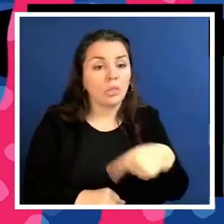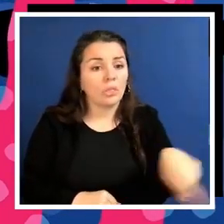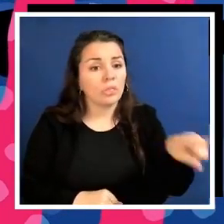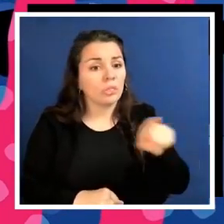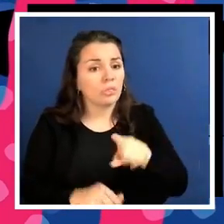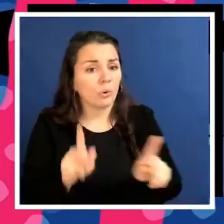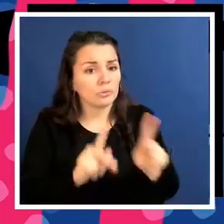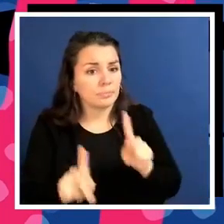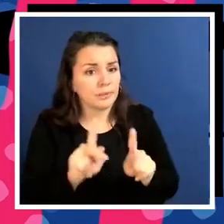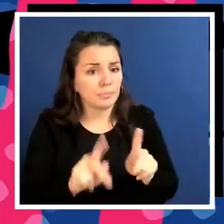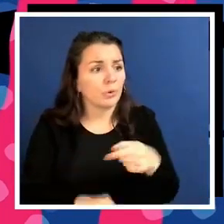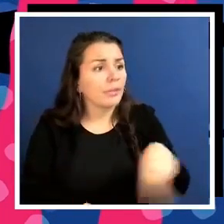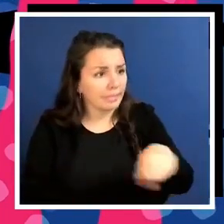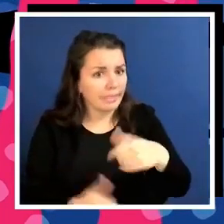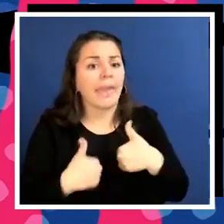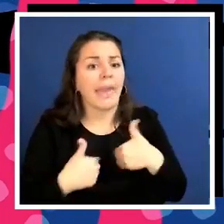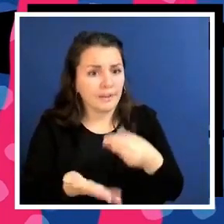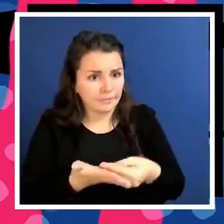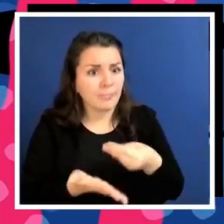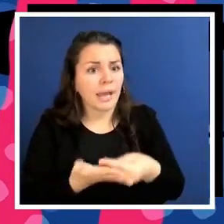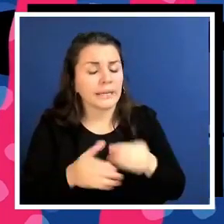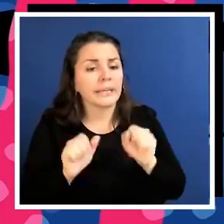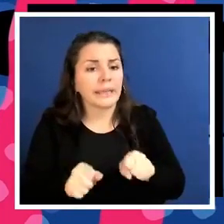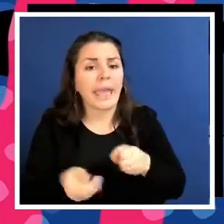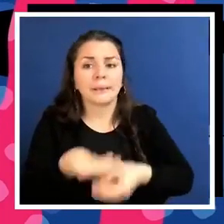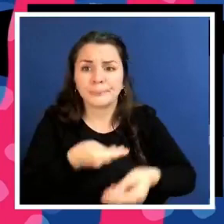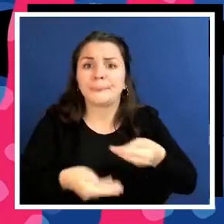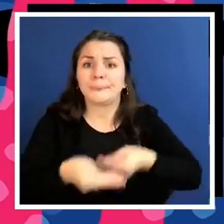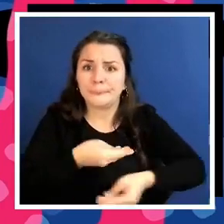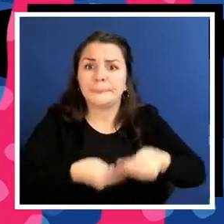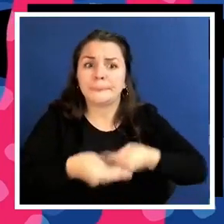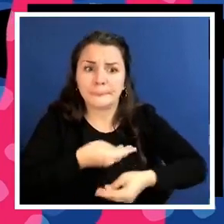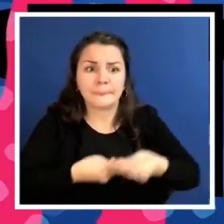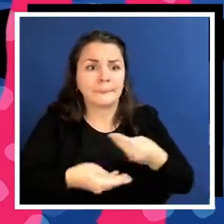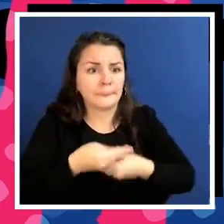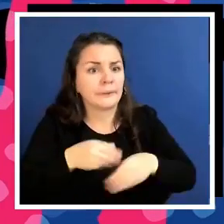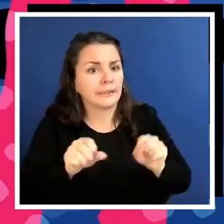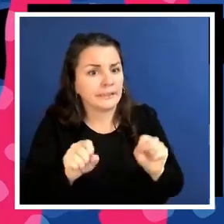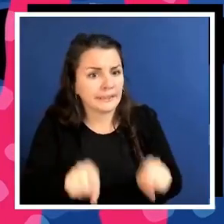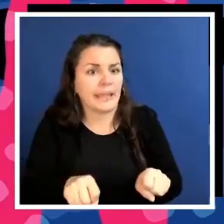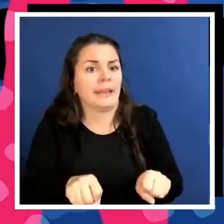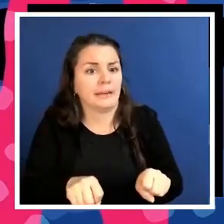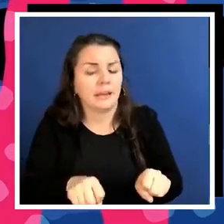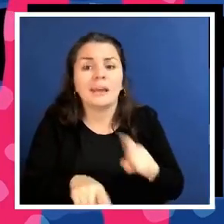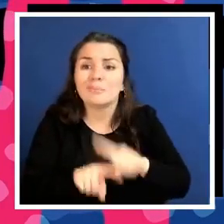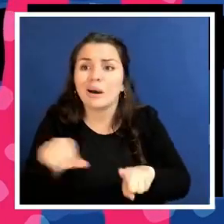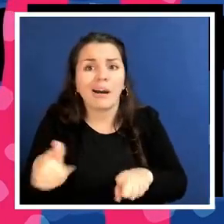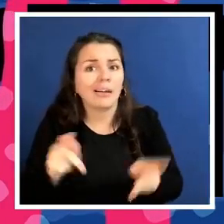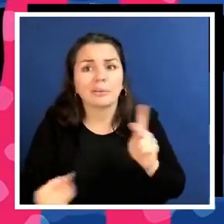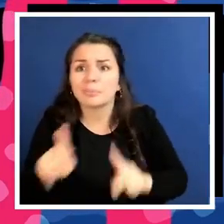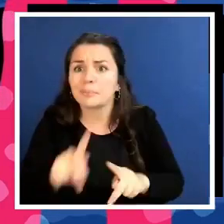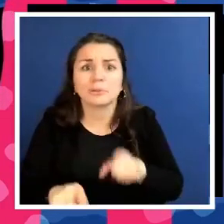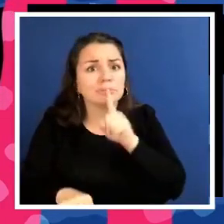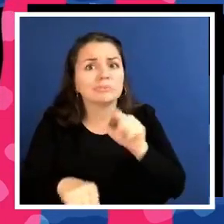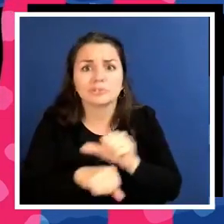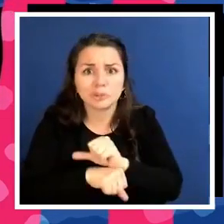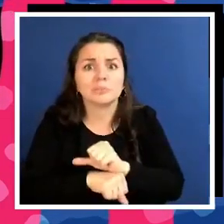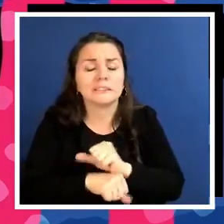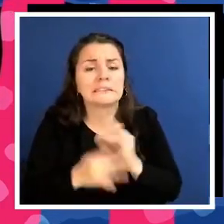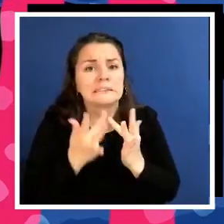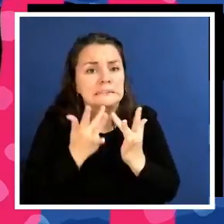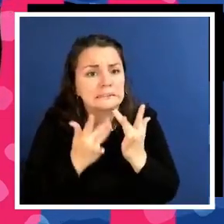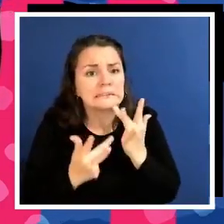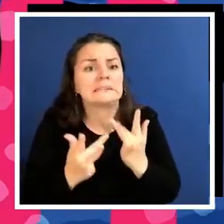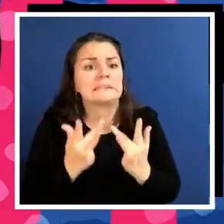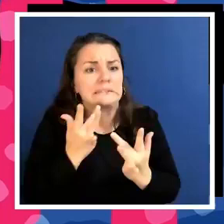JUST MAKE IT WORK.